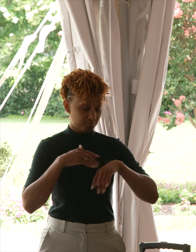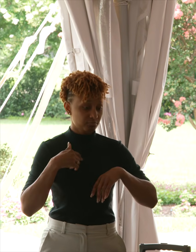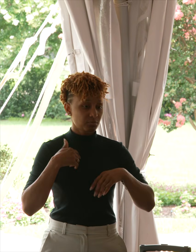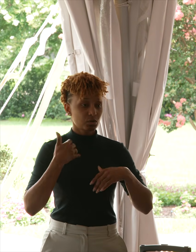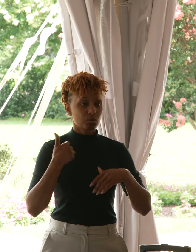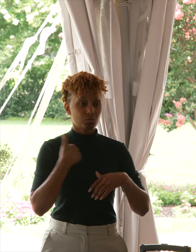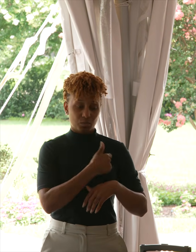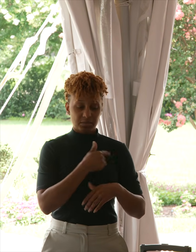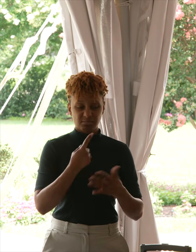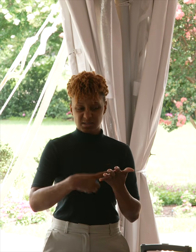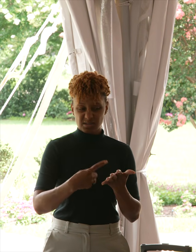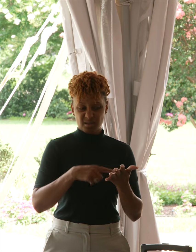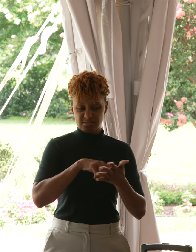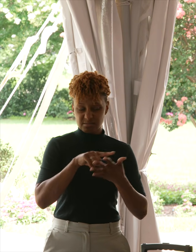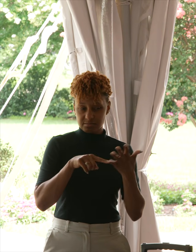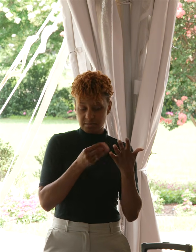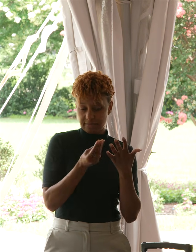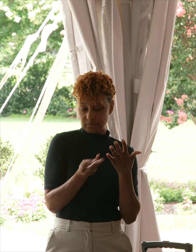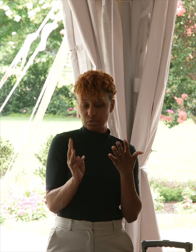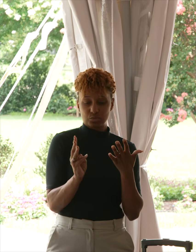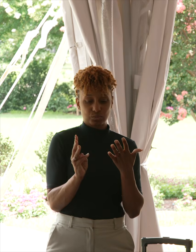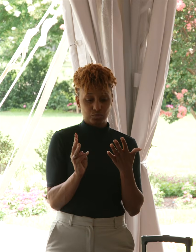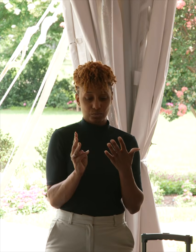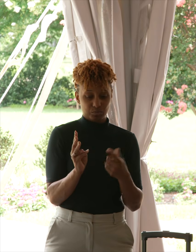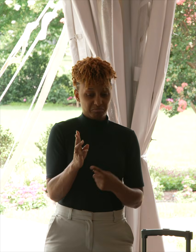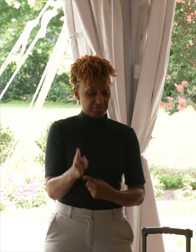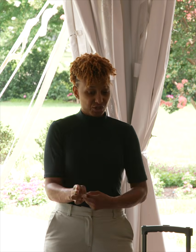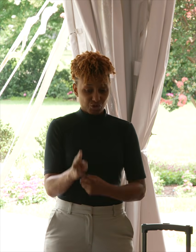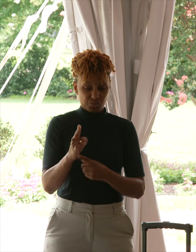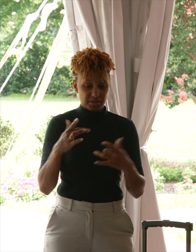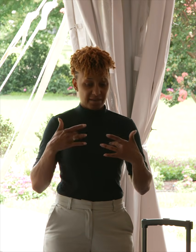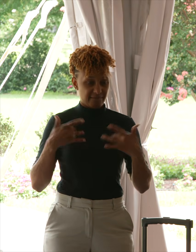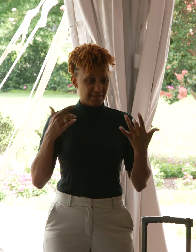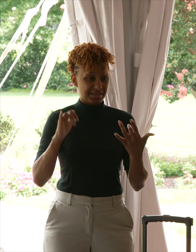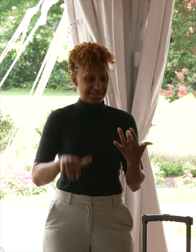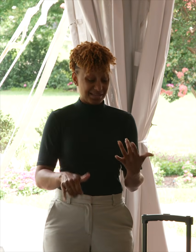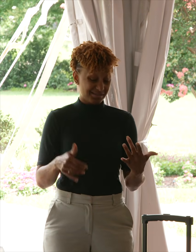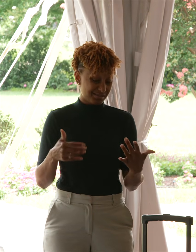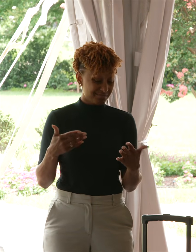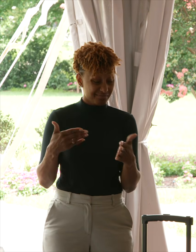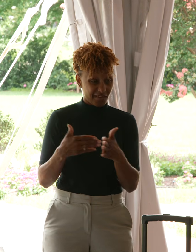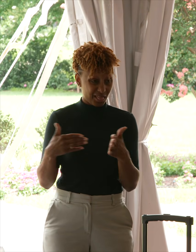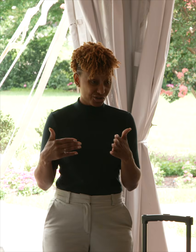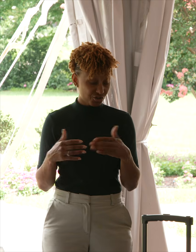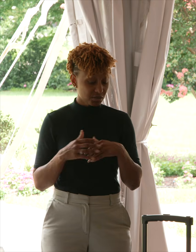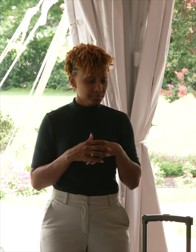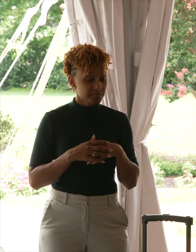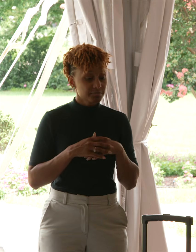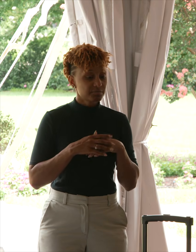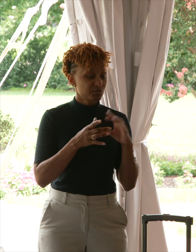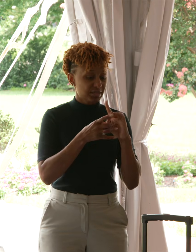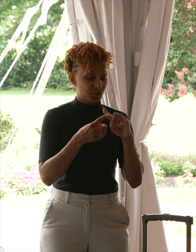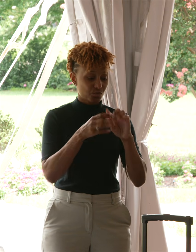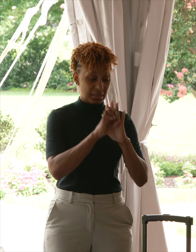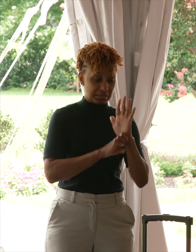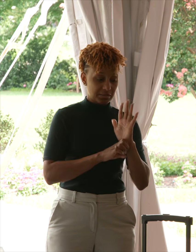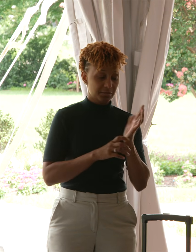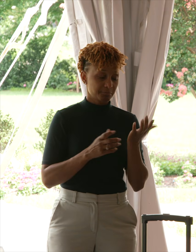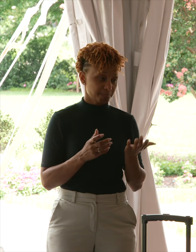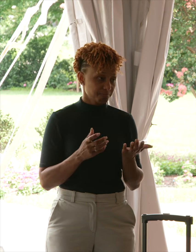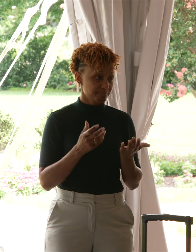examples today. That's not the only cases known, and there may be unknown cases, of course. There's